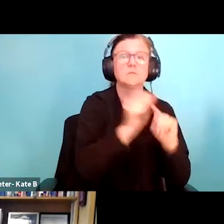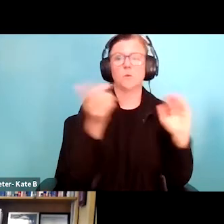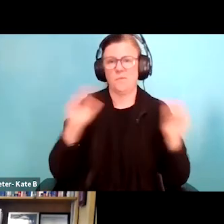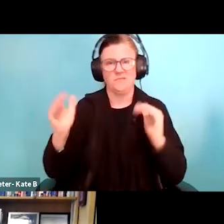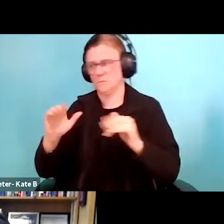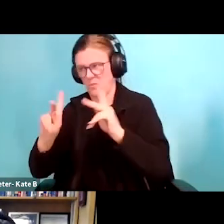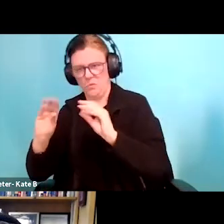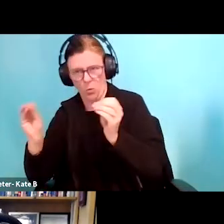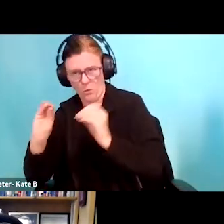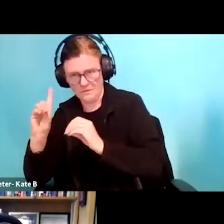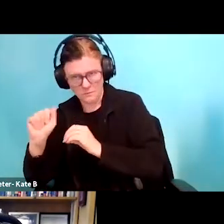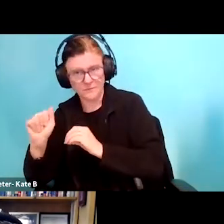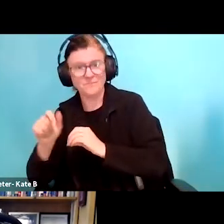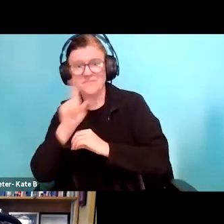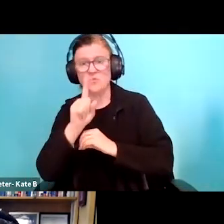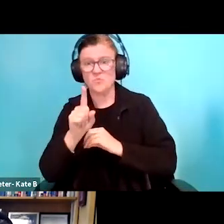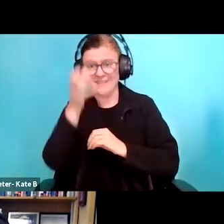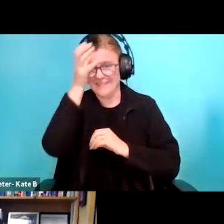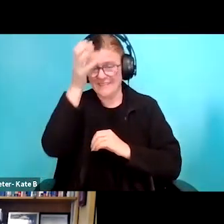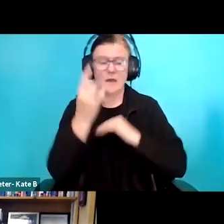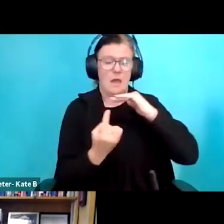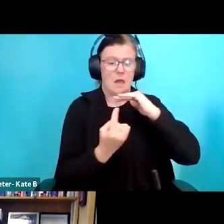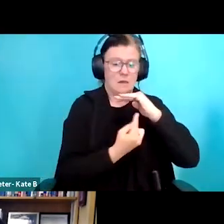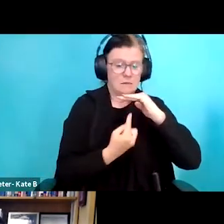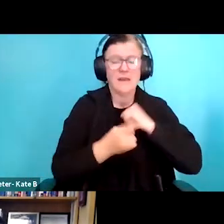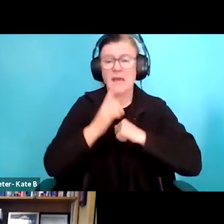the concept or measurement of social isolation and loneliness are a little